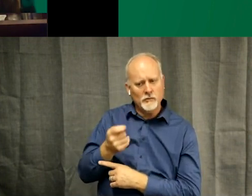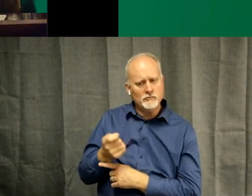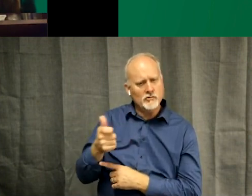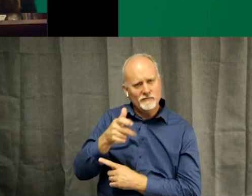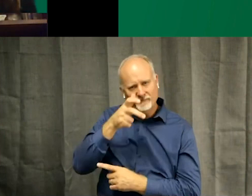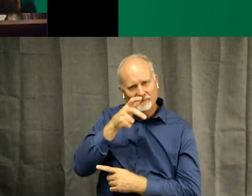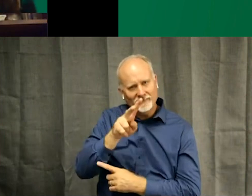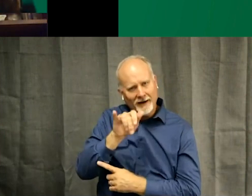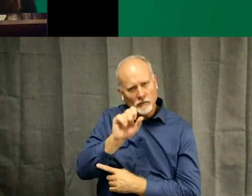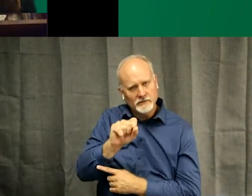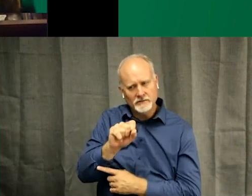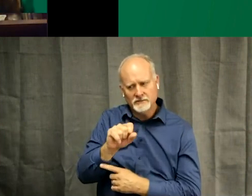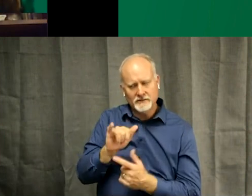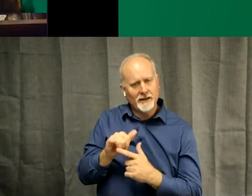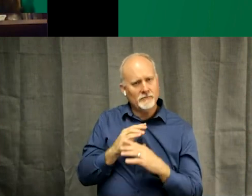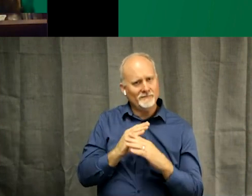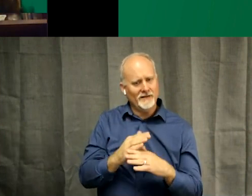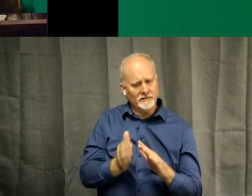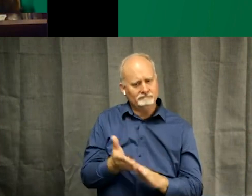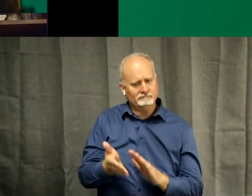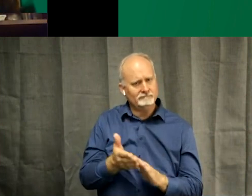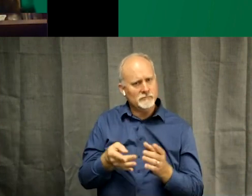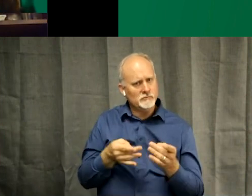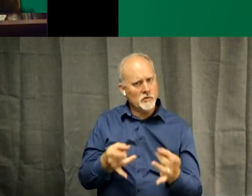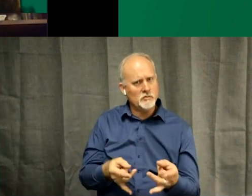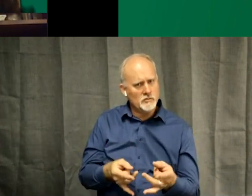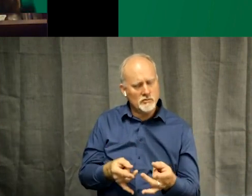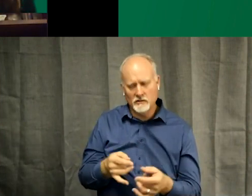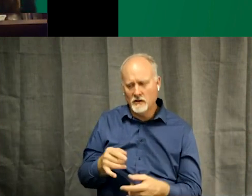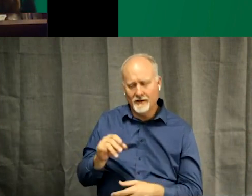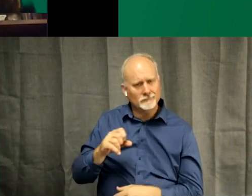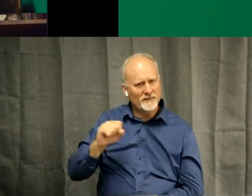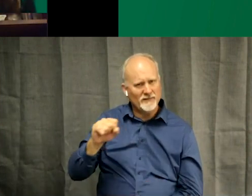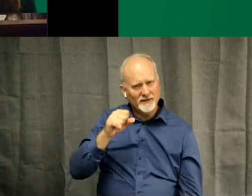device from operating efficiently as well as prevent that viruses from spreading to others